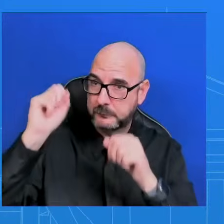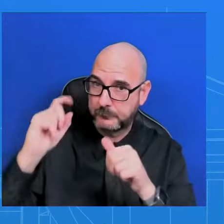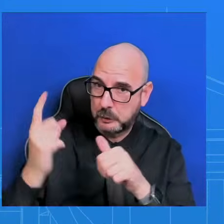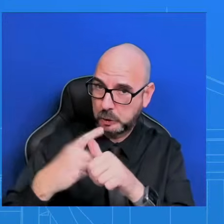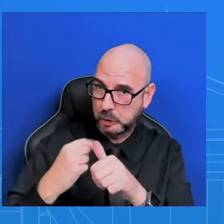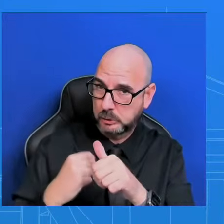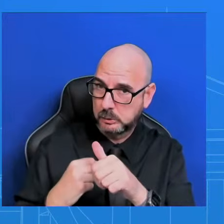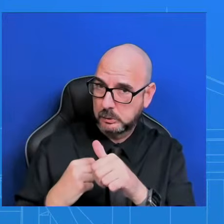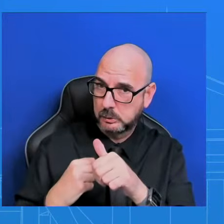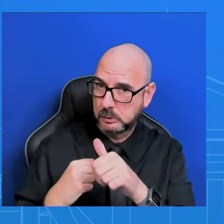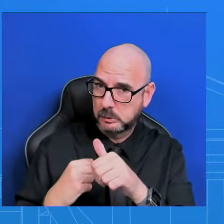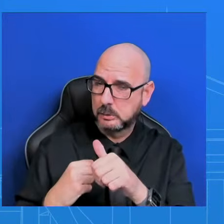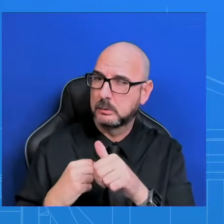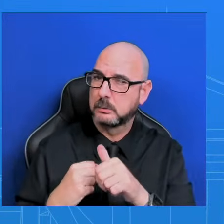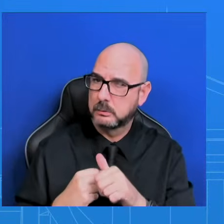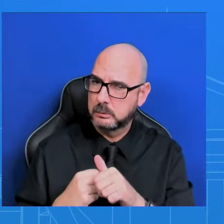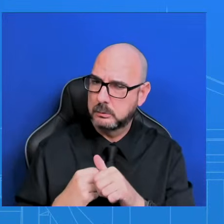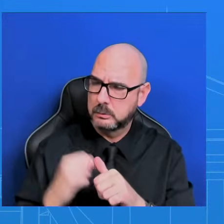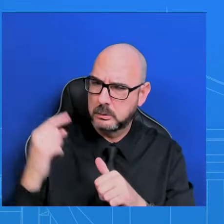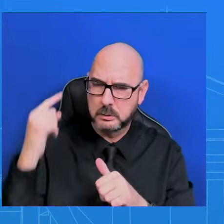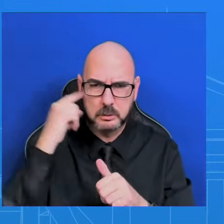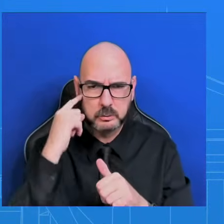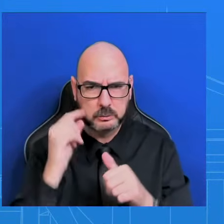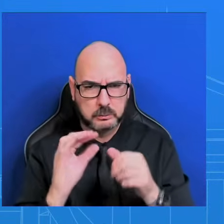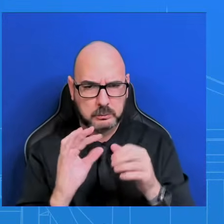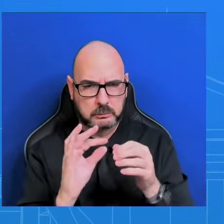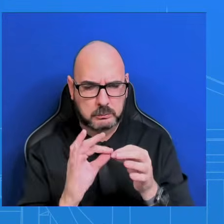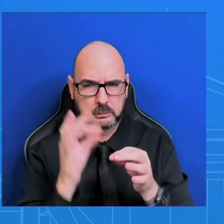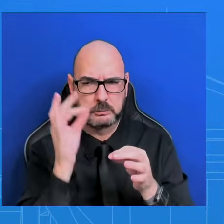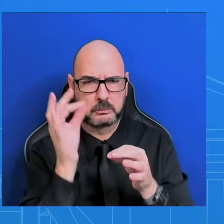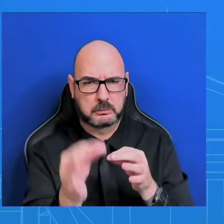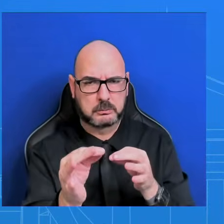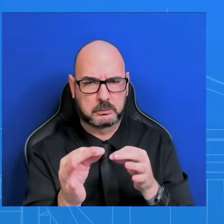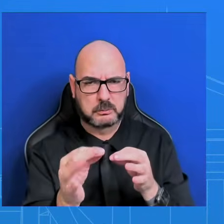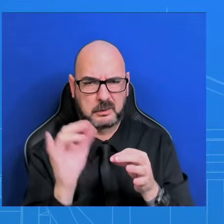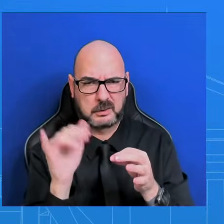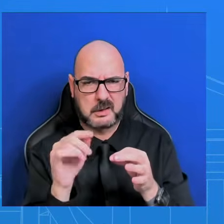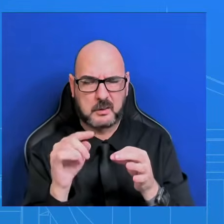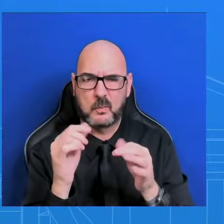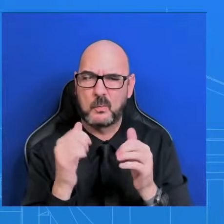especially because they were talking so frequently over the fall? And then, also, on Bibi.